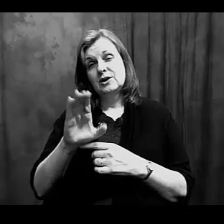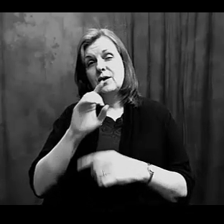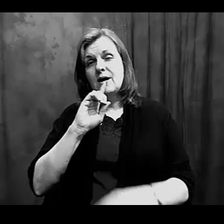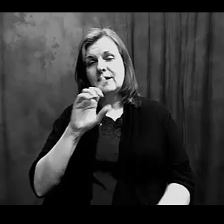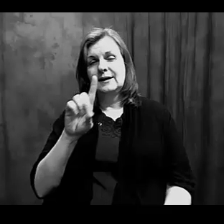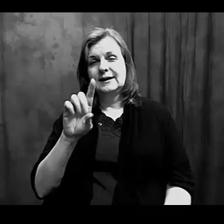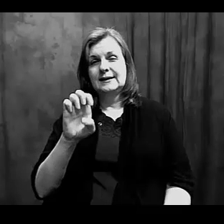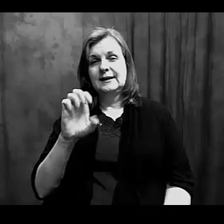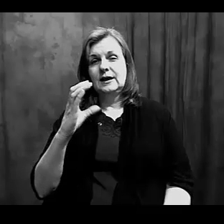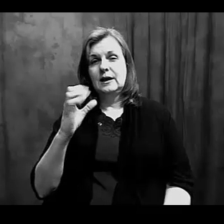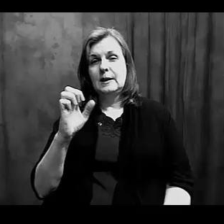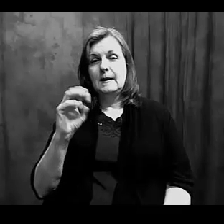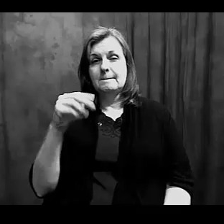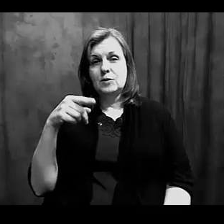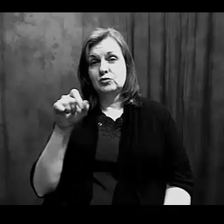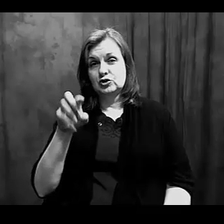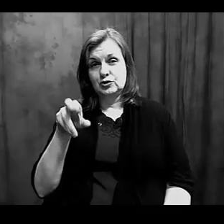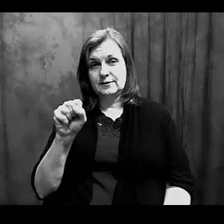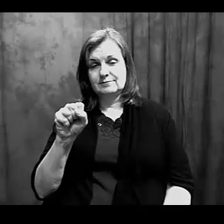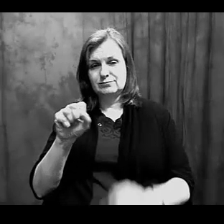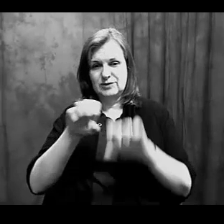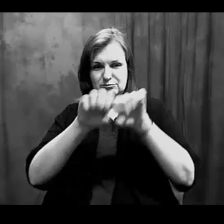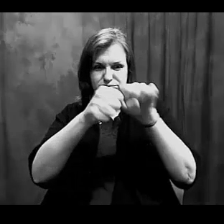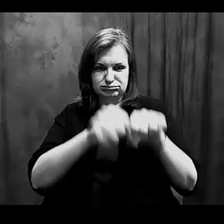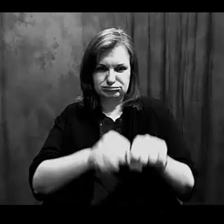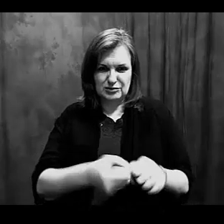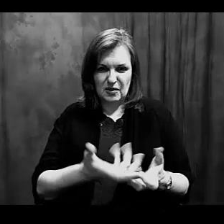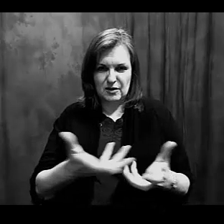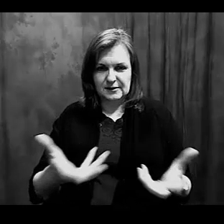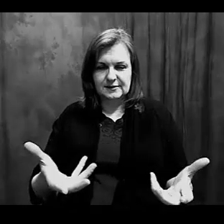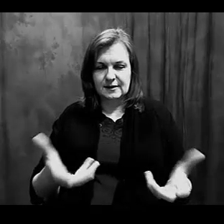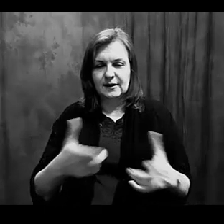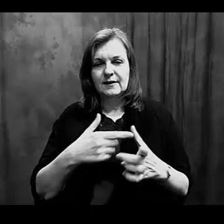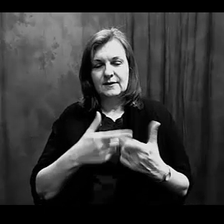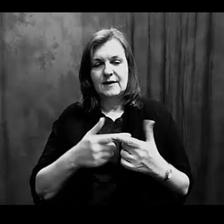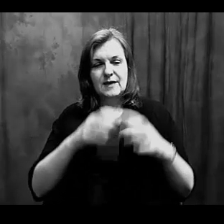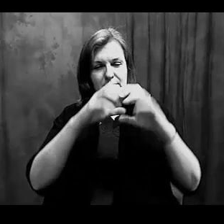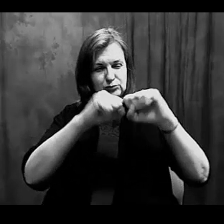also as decomposer's so we mention the idea that